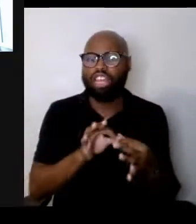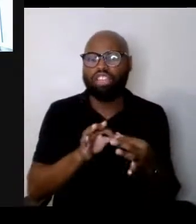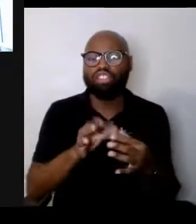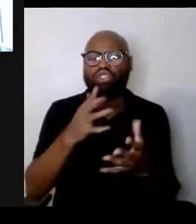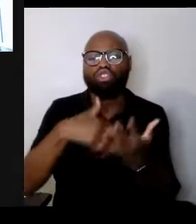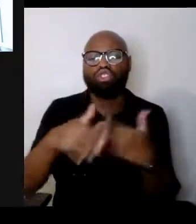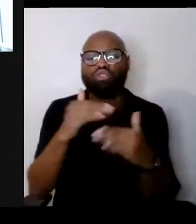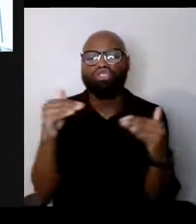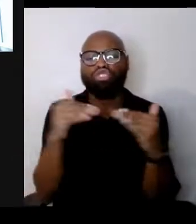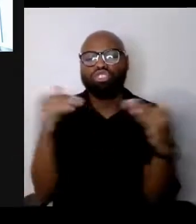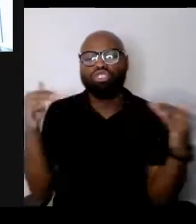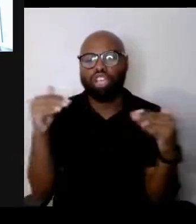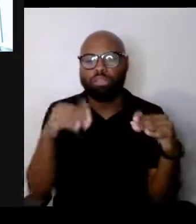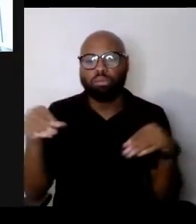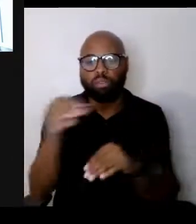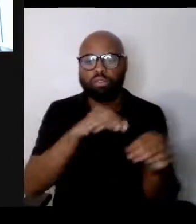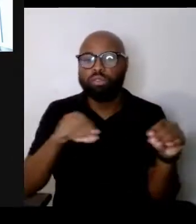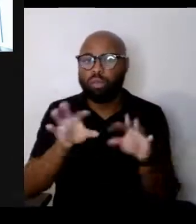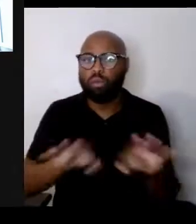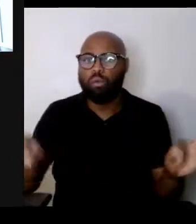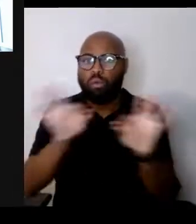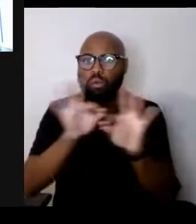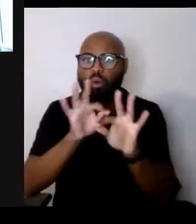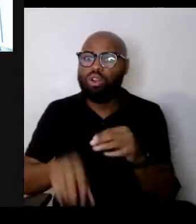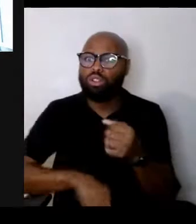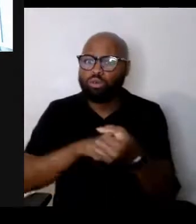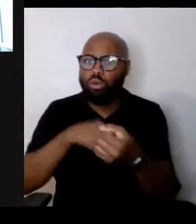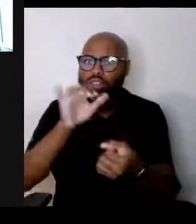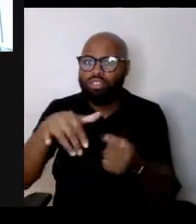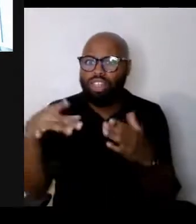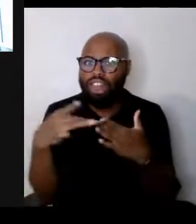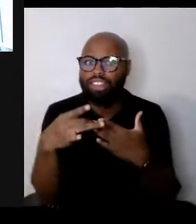of supporting that leadership, and we have a little bit more time.